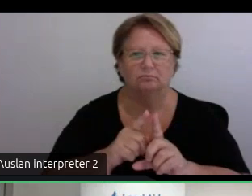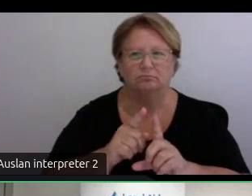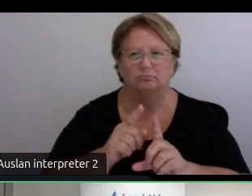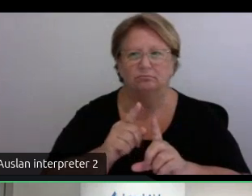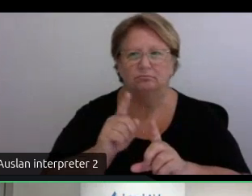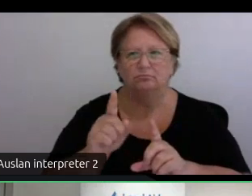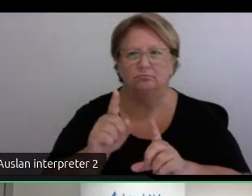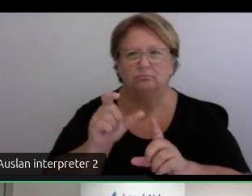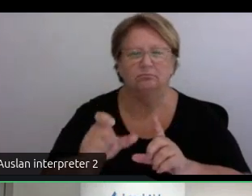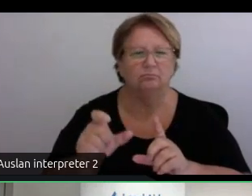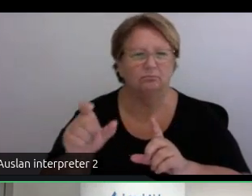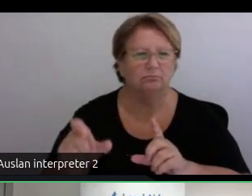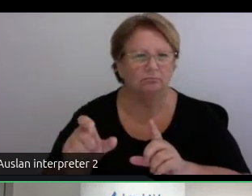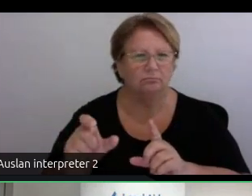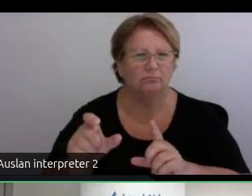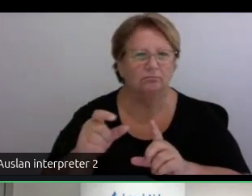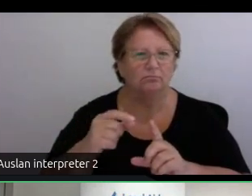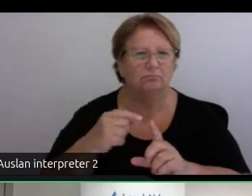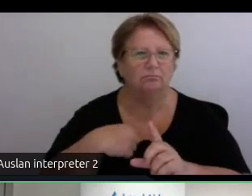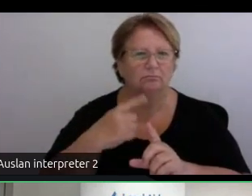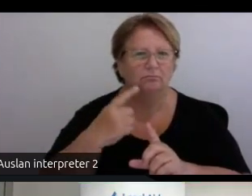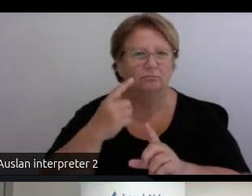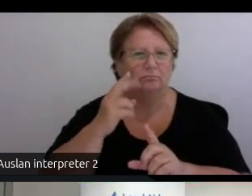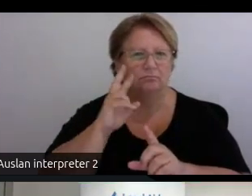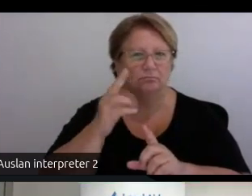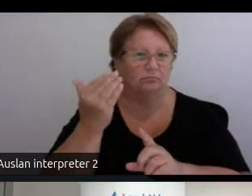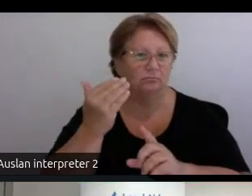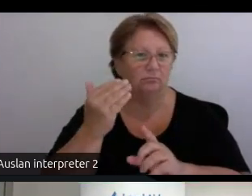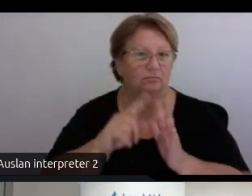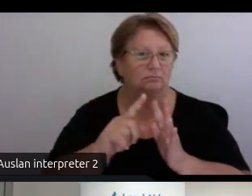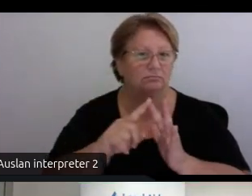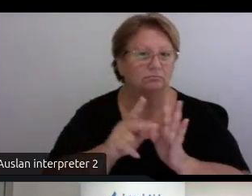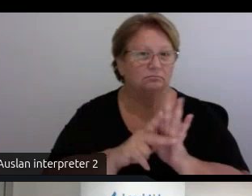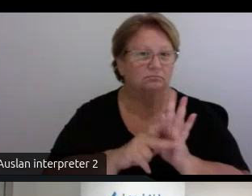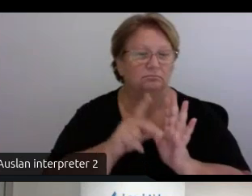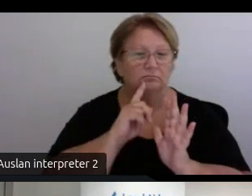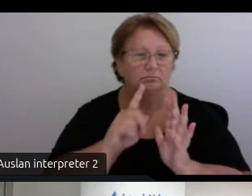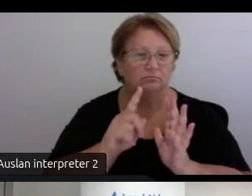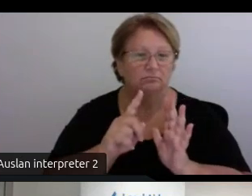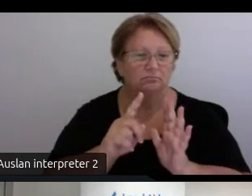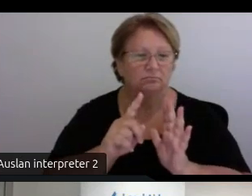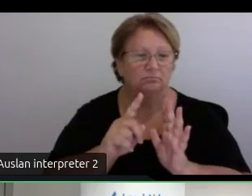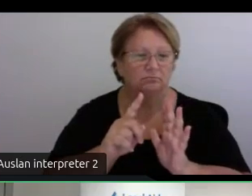the vulnerability of the clients. I saw the other day an insurance policy that says works to the